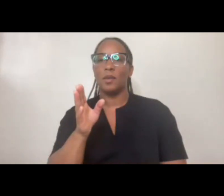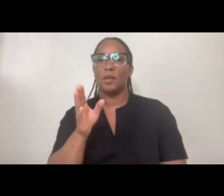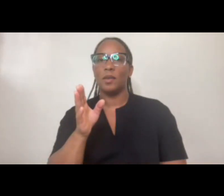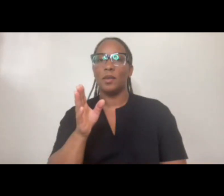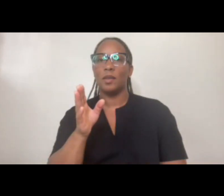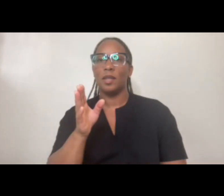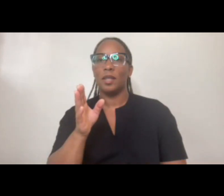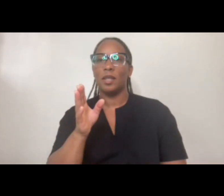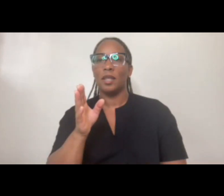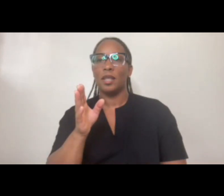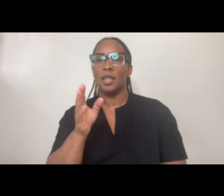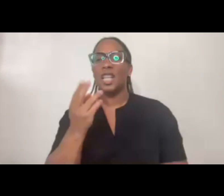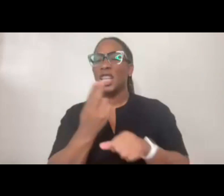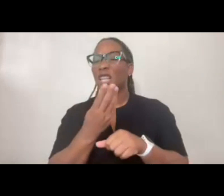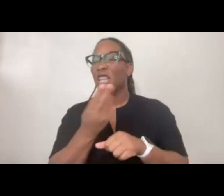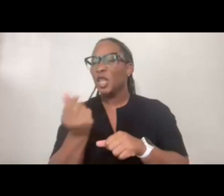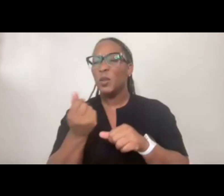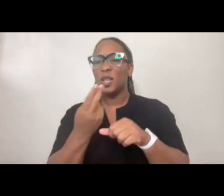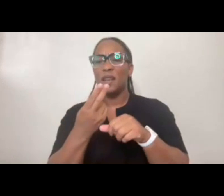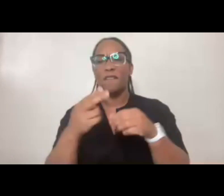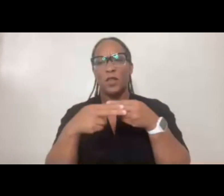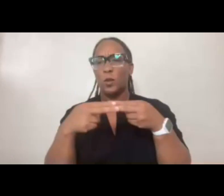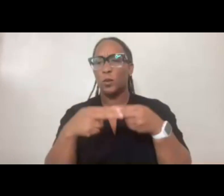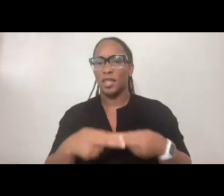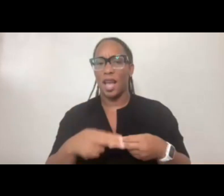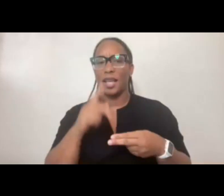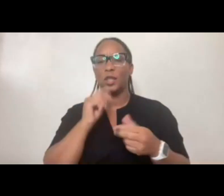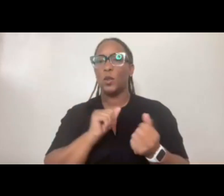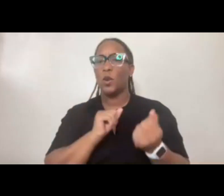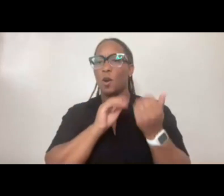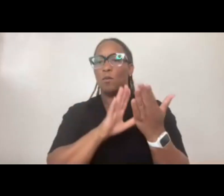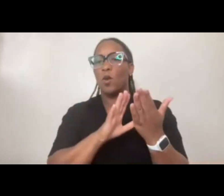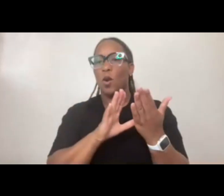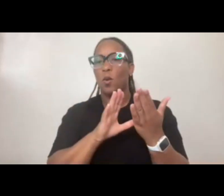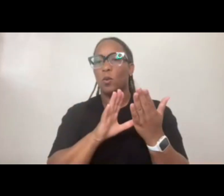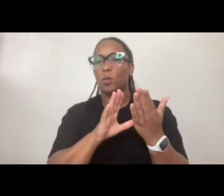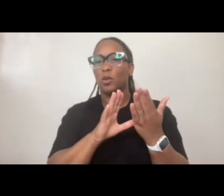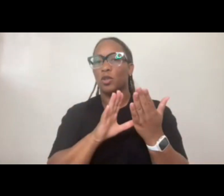To use just a couple of slides and approach this more just from.